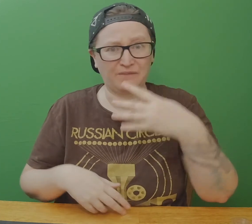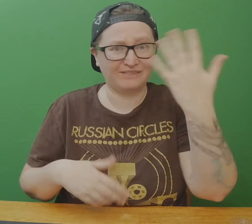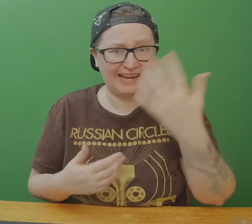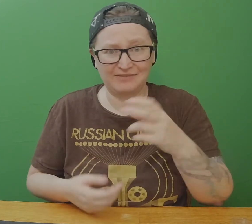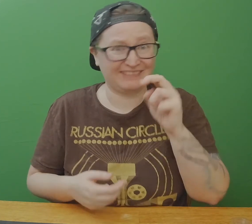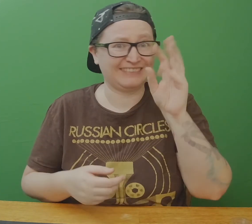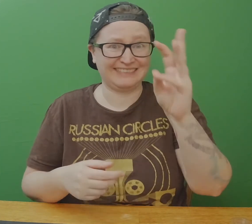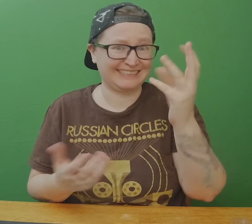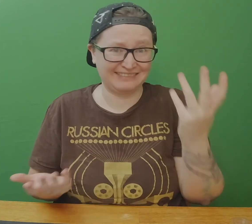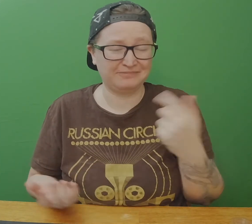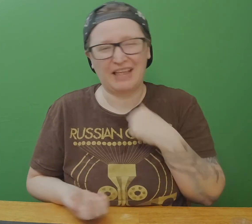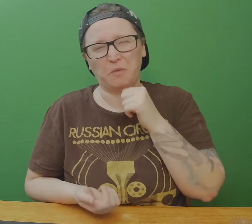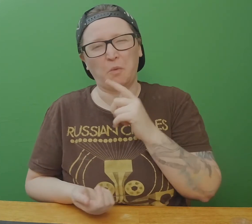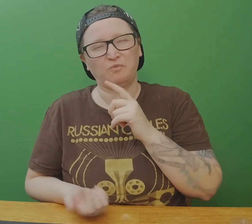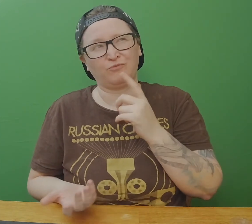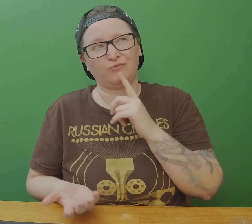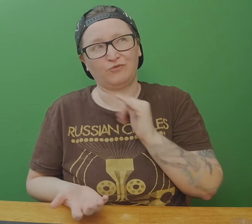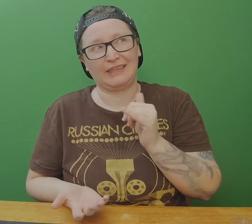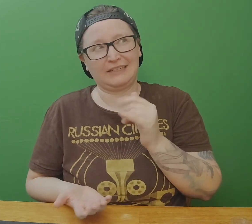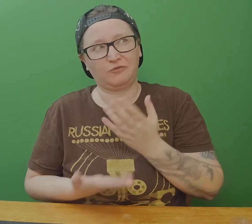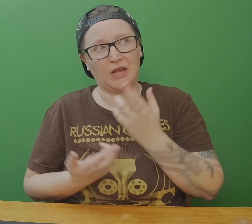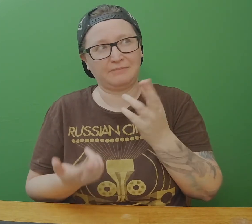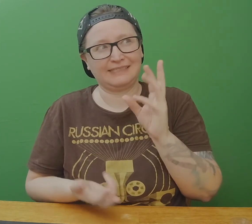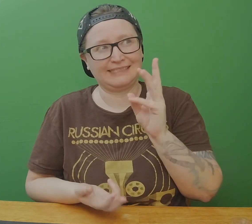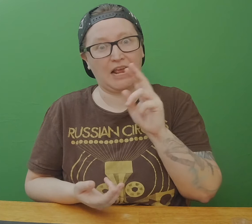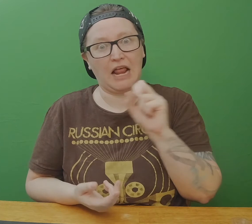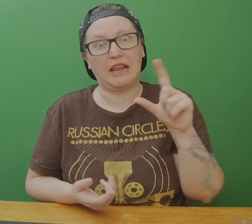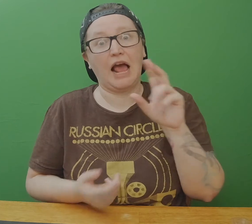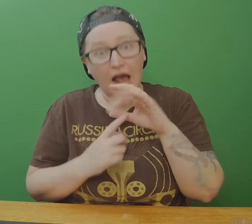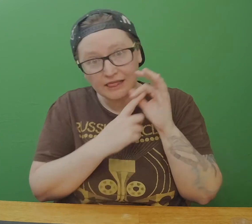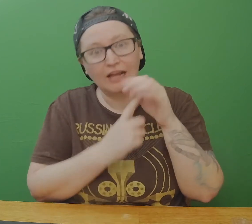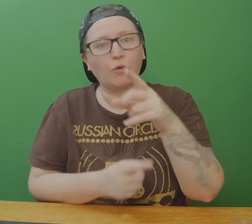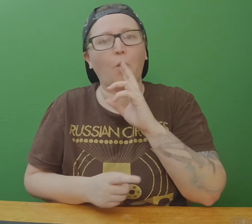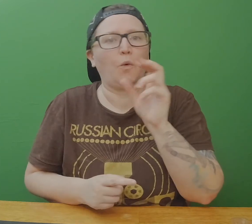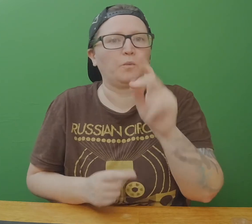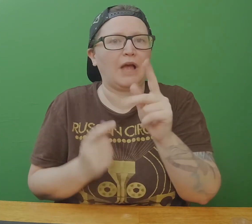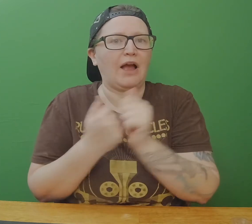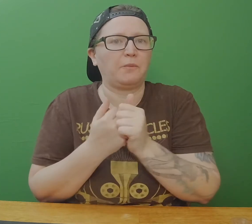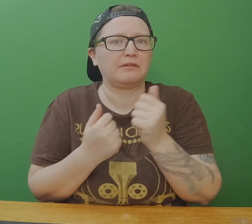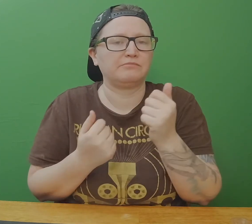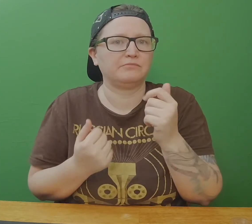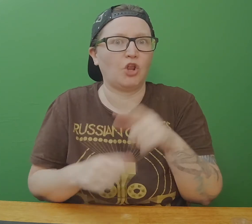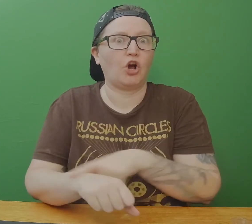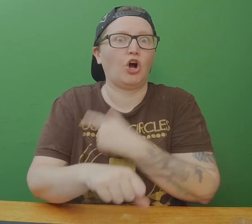two players three players four five even up to six I really wouldn't recommend six unless you're okay